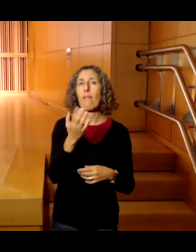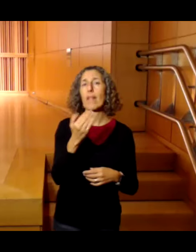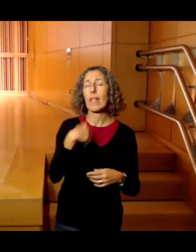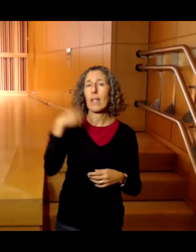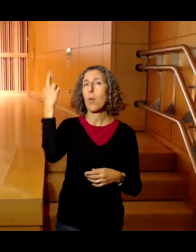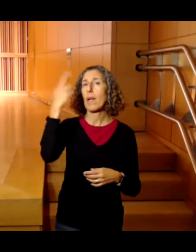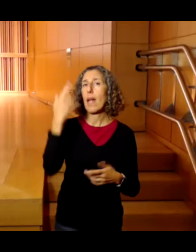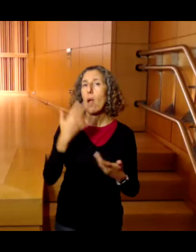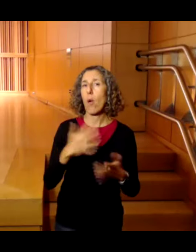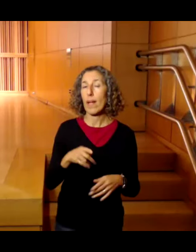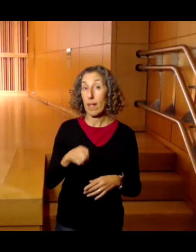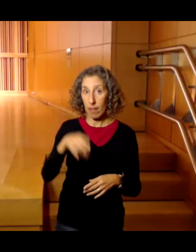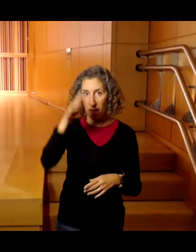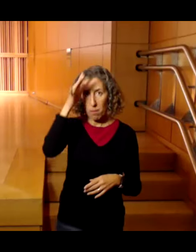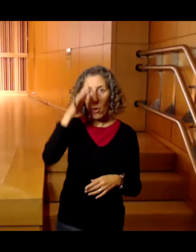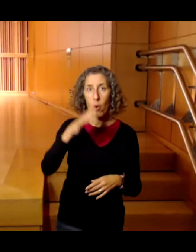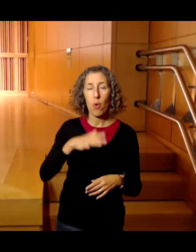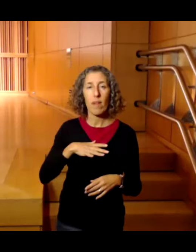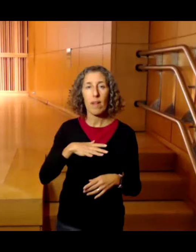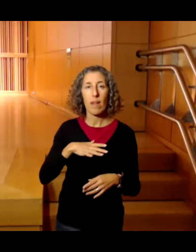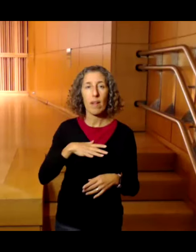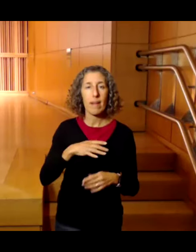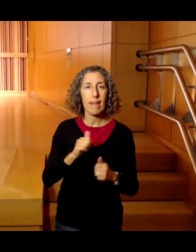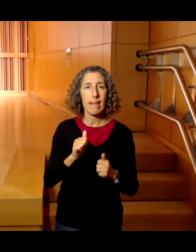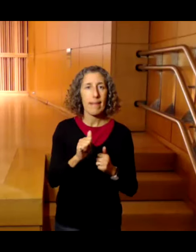that the footfalls padding behind him that bitter evening were themselves.